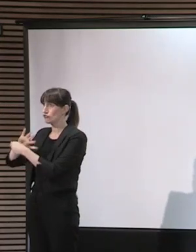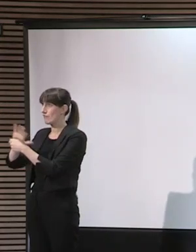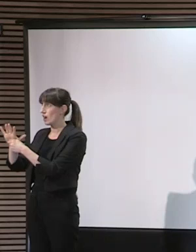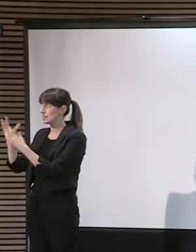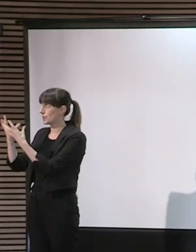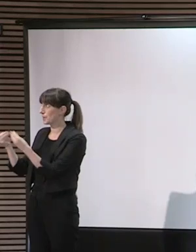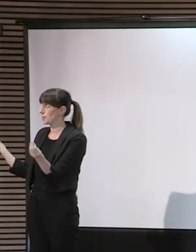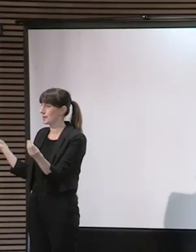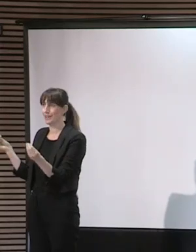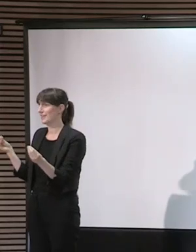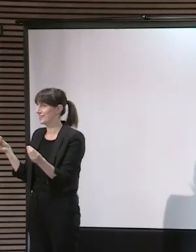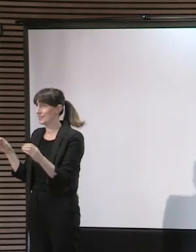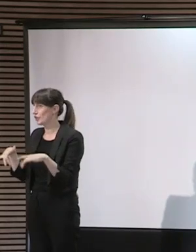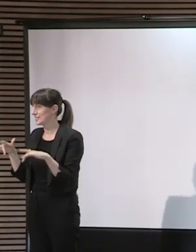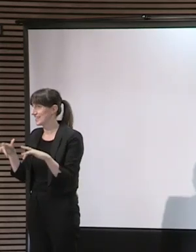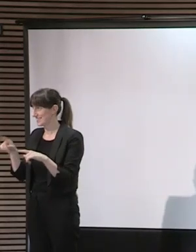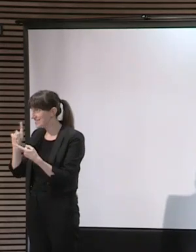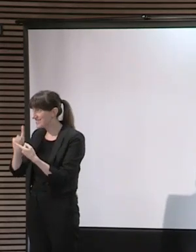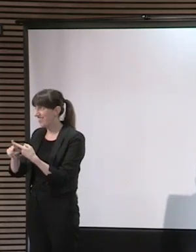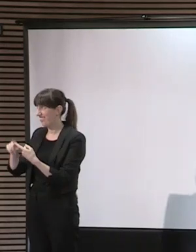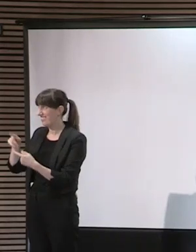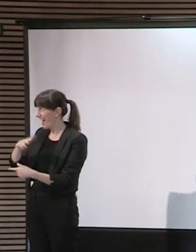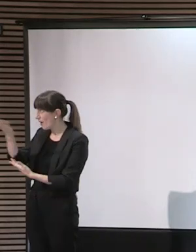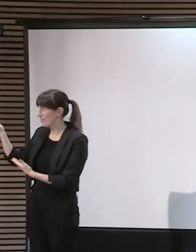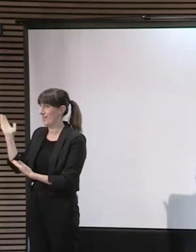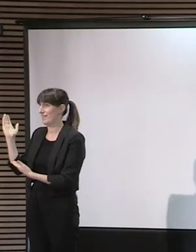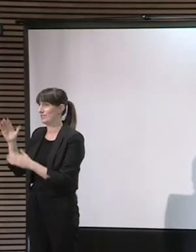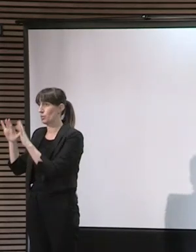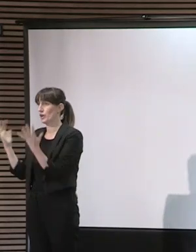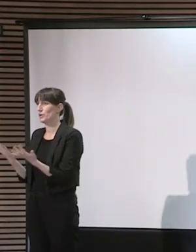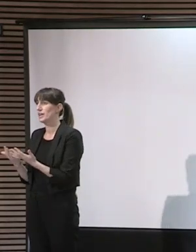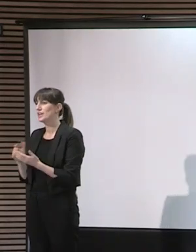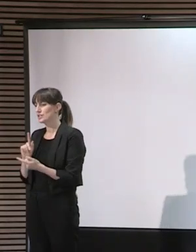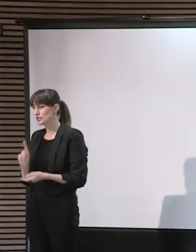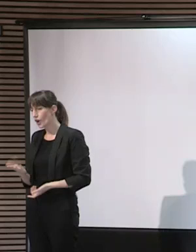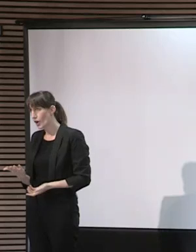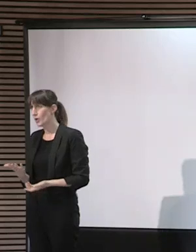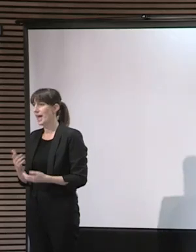there's still a pandemic out